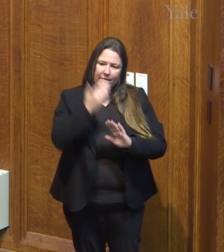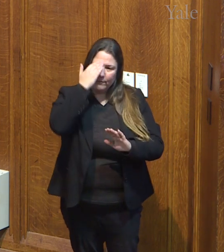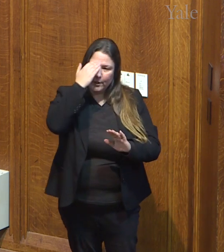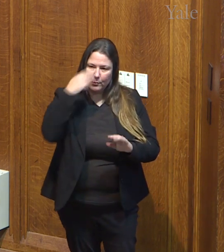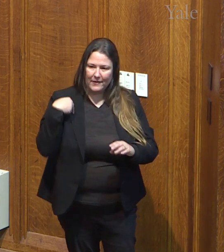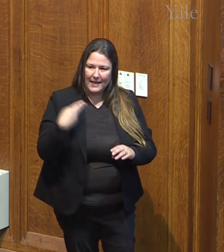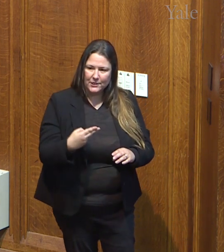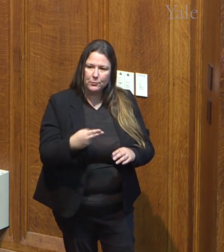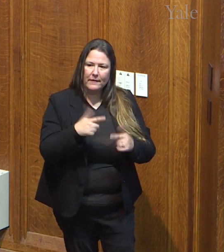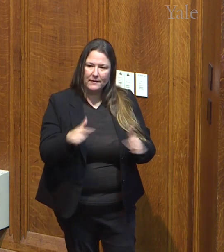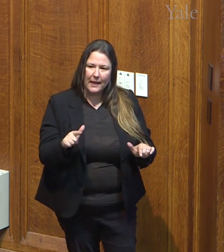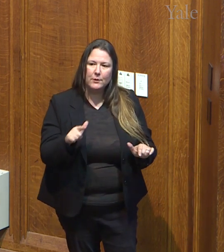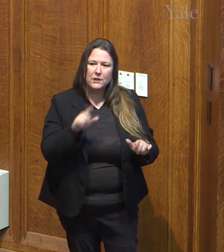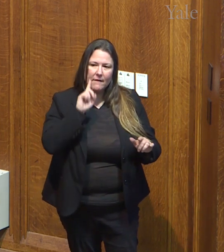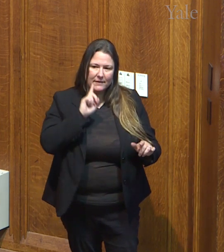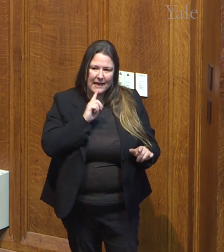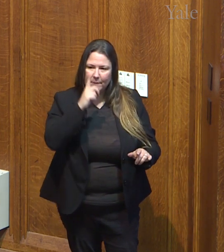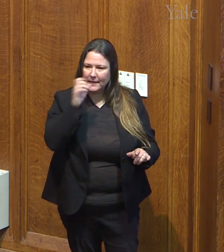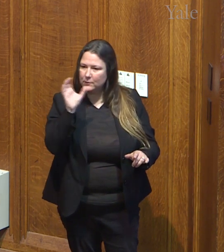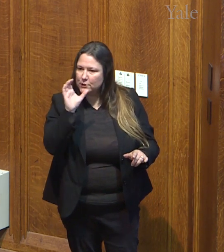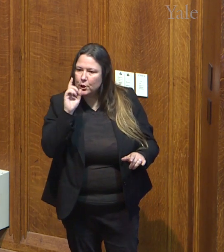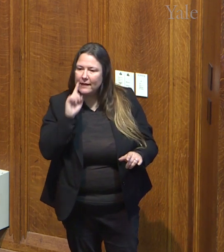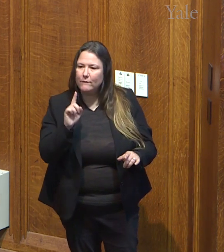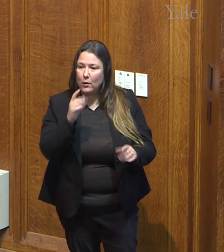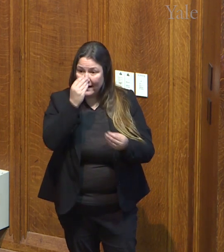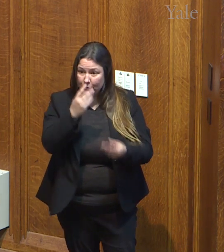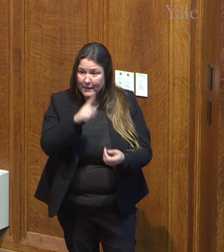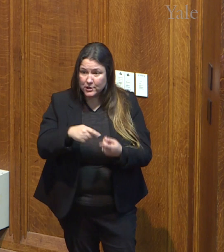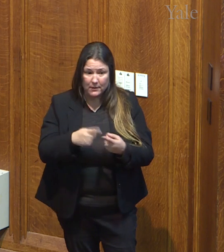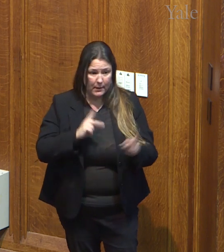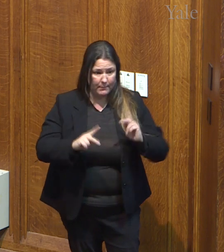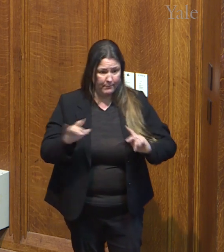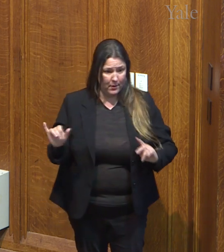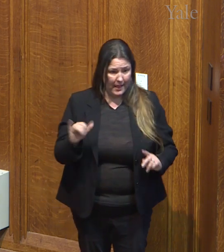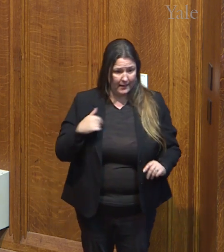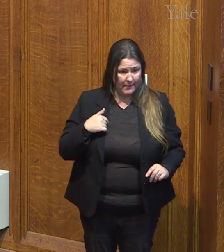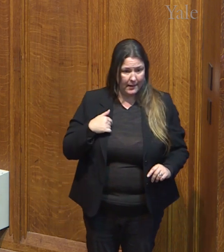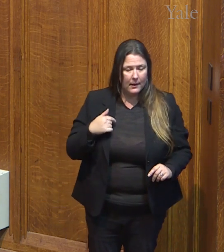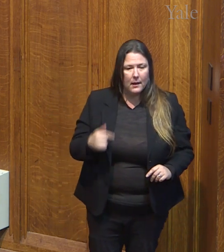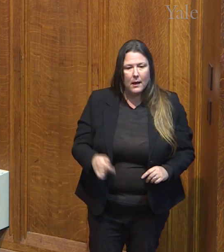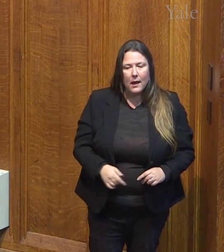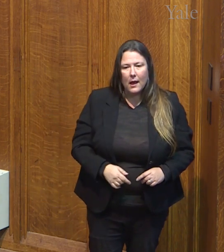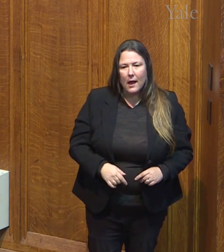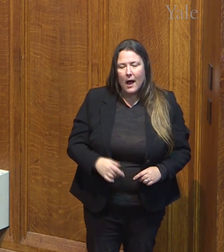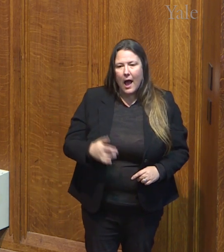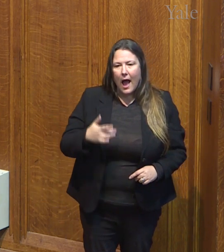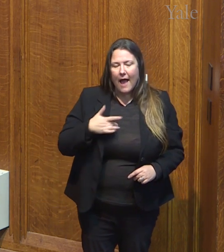when I was looking for information about people like me. I found that history so rich and intriguing